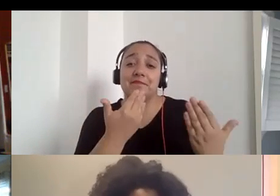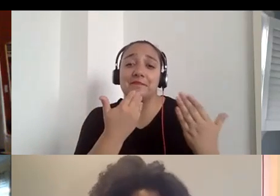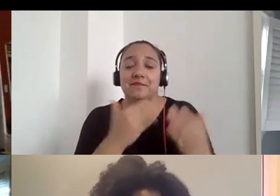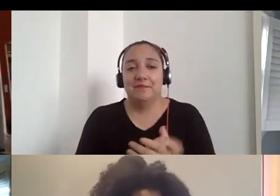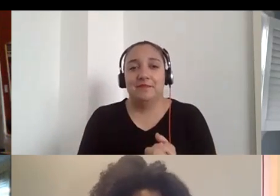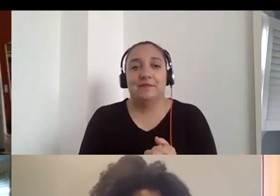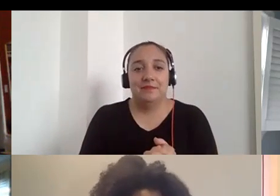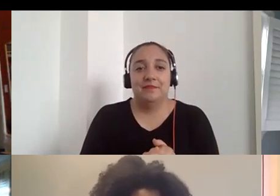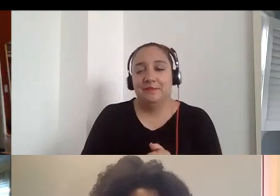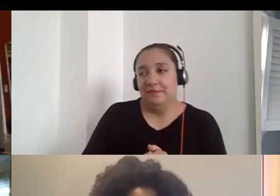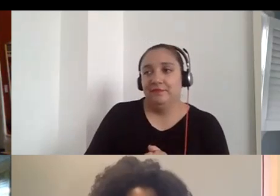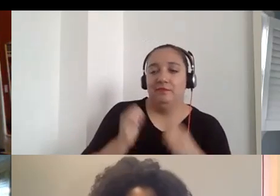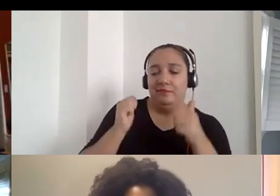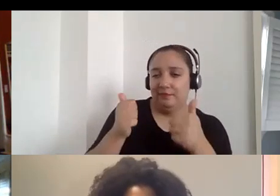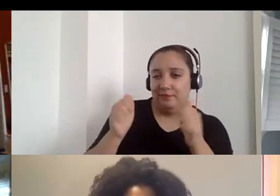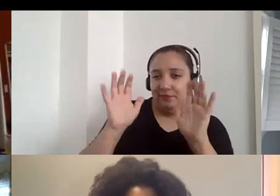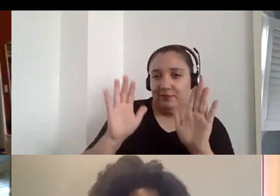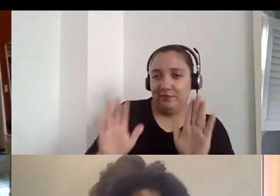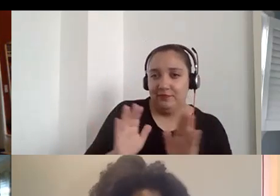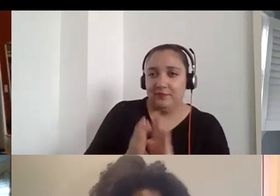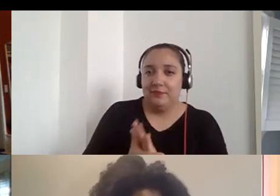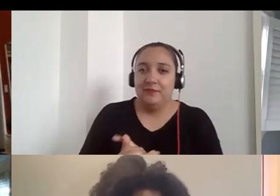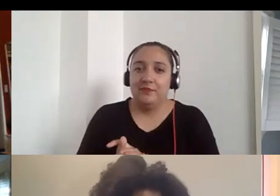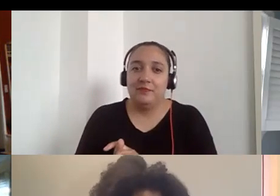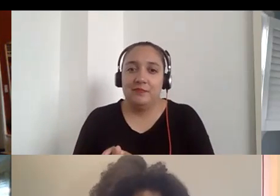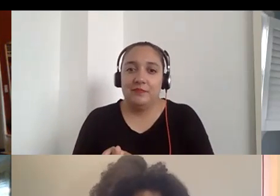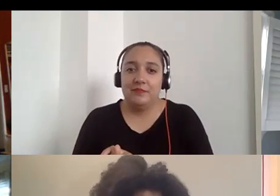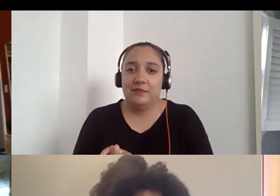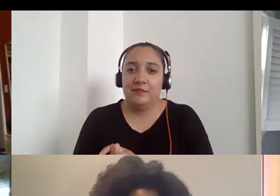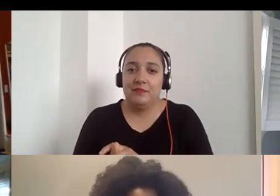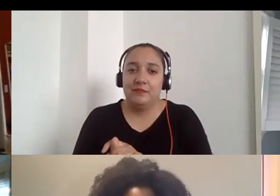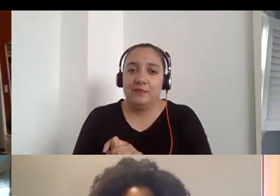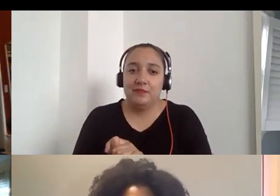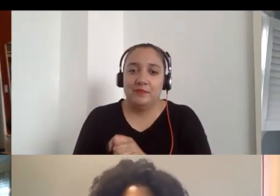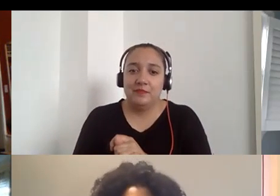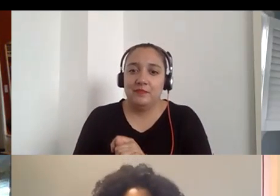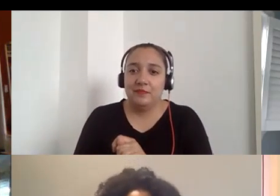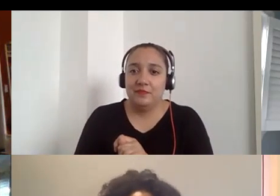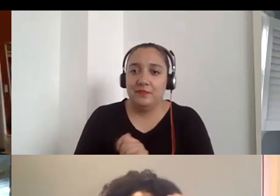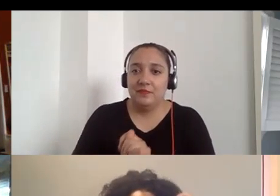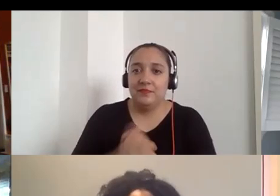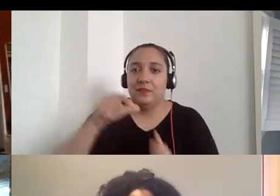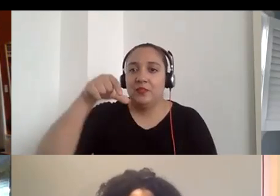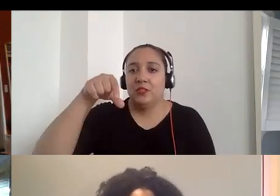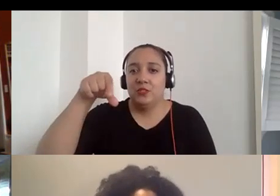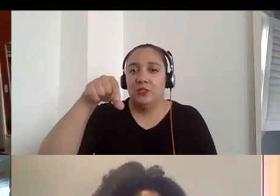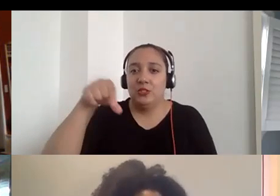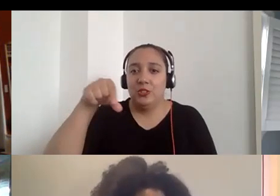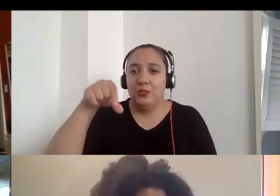Thank you for that introduction. Q? Yo.